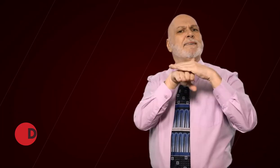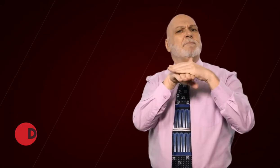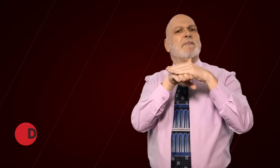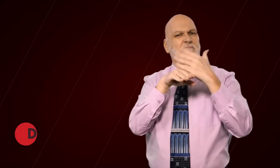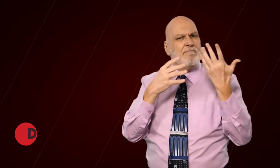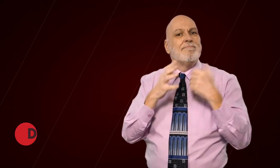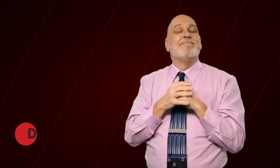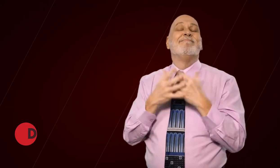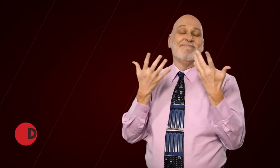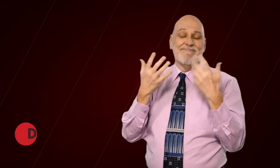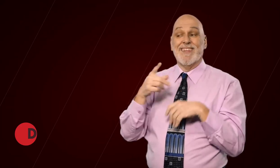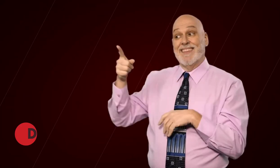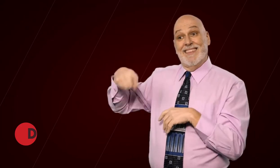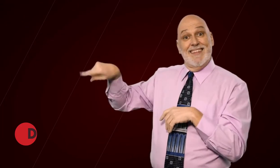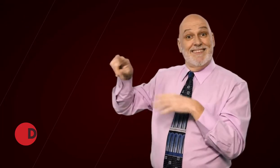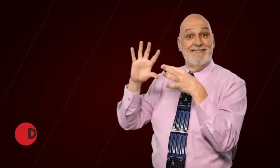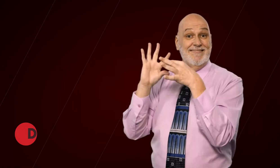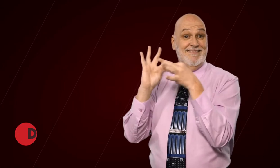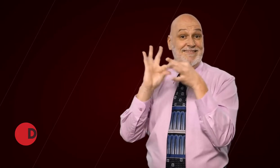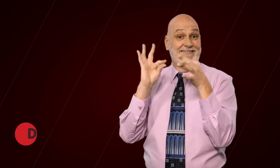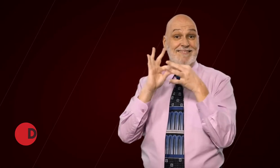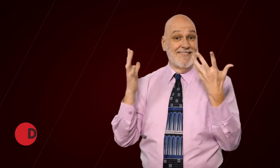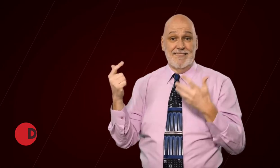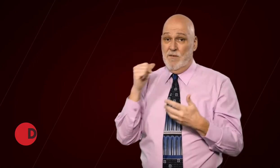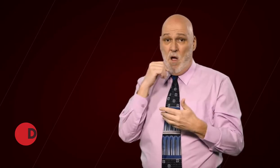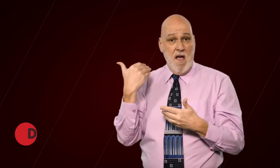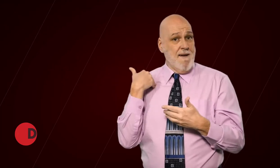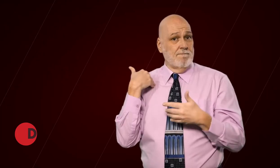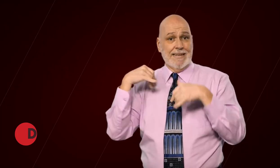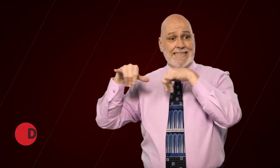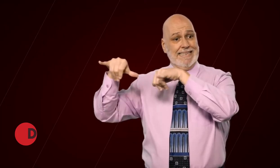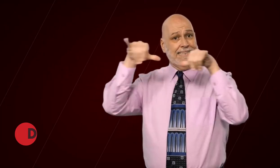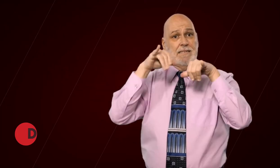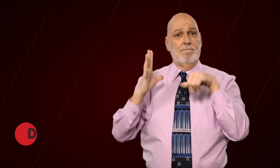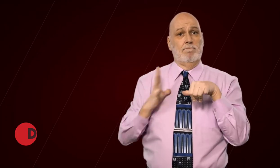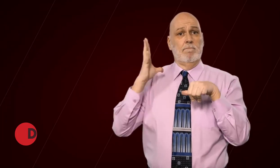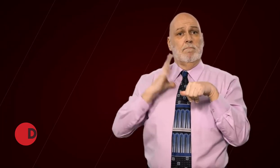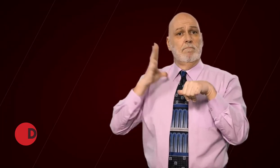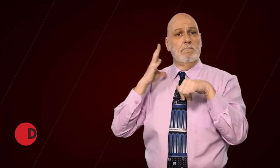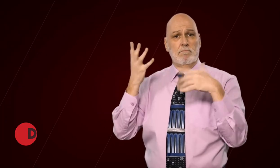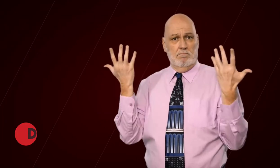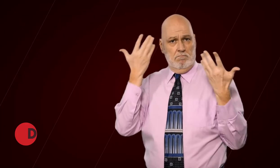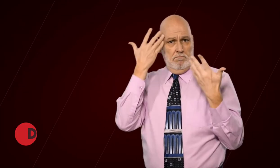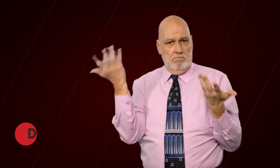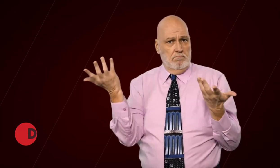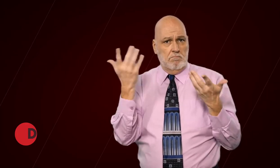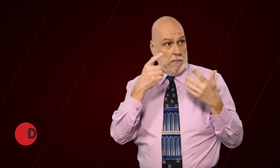they say they don’t have standards or know